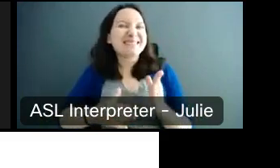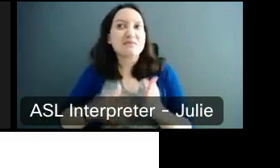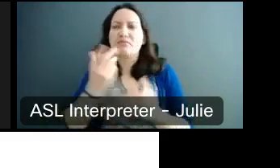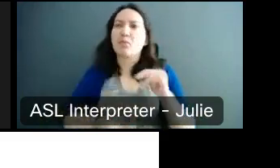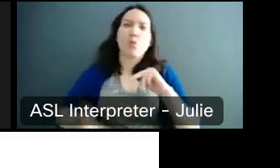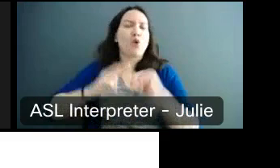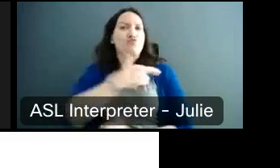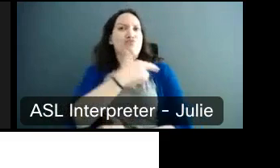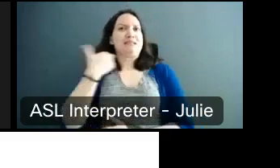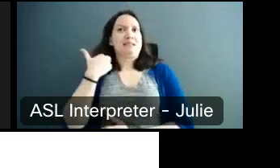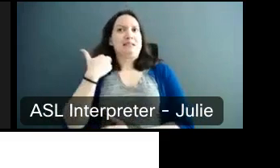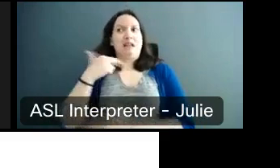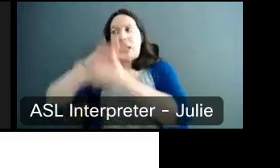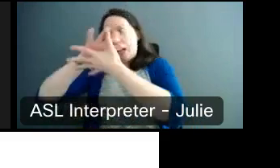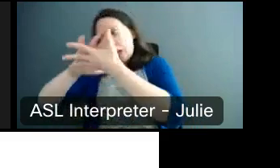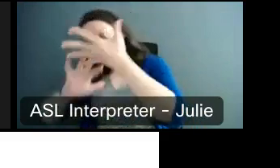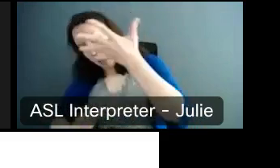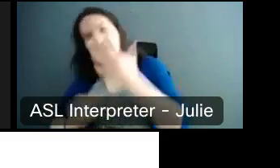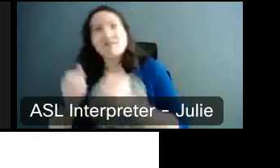For every for outcome performance for.